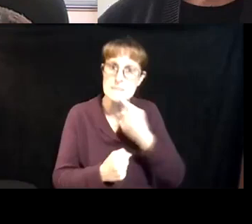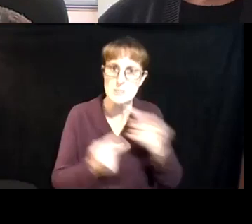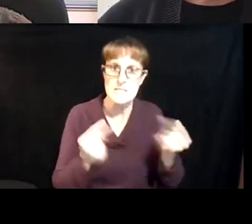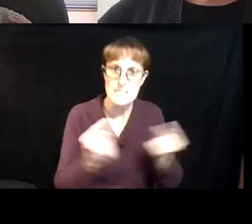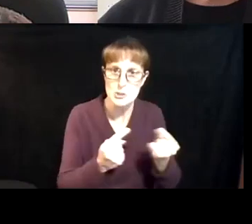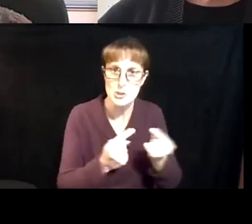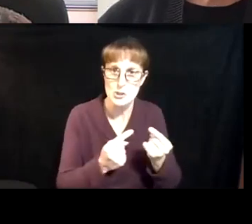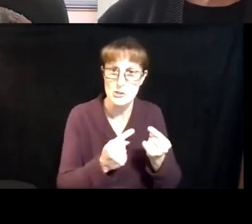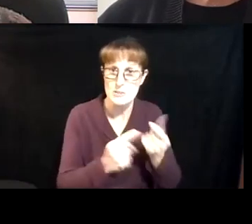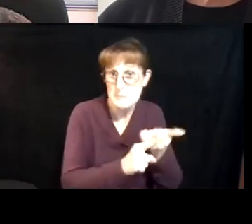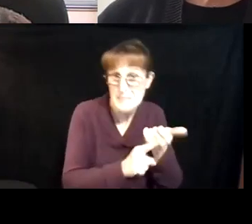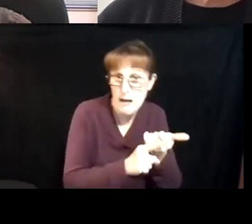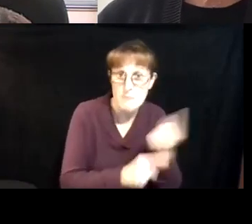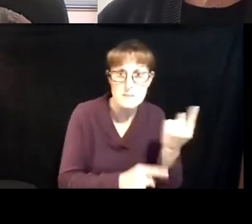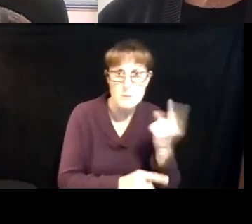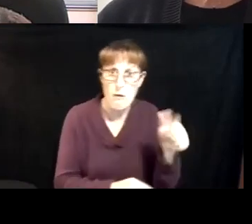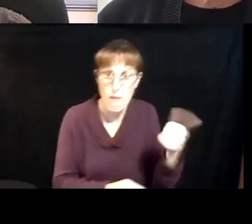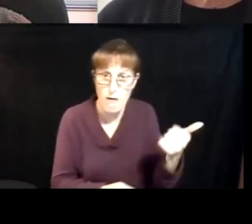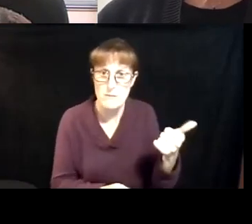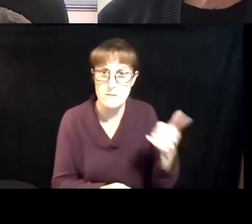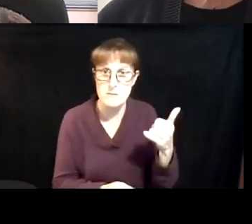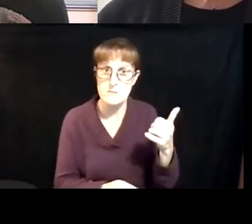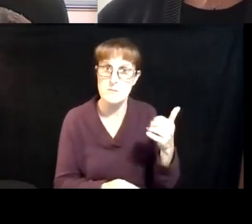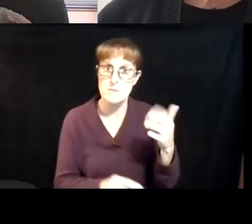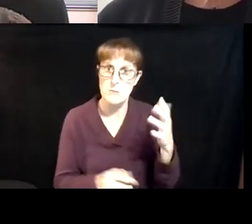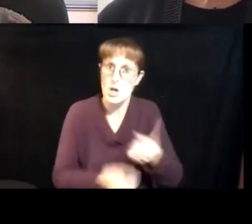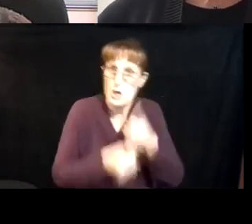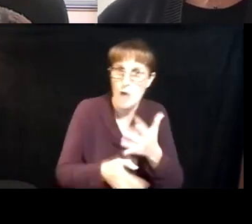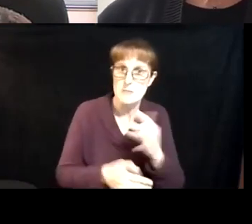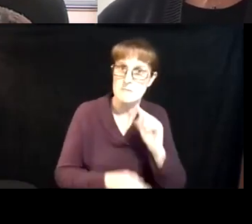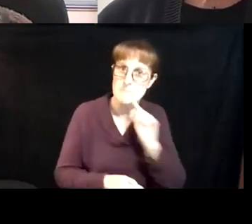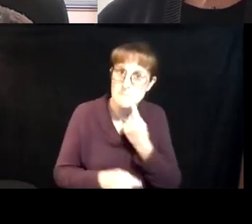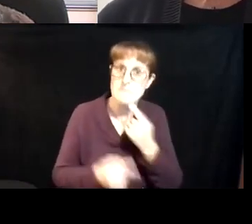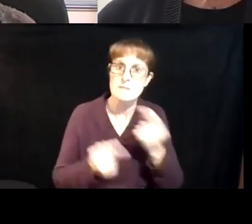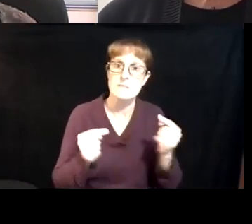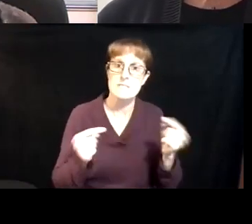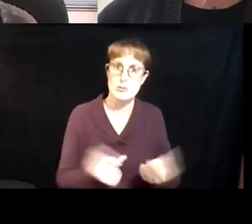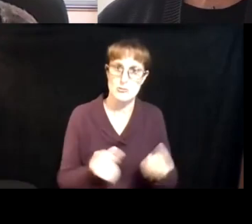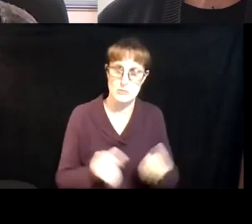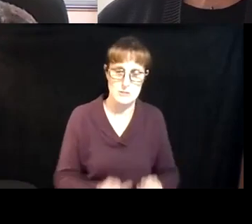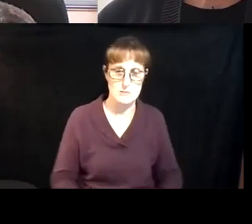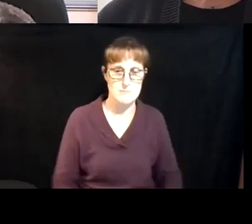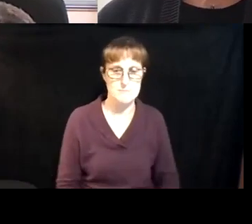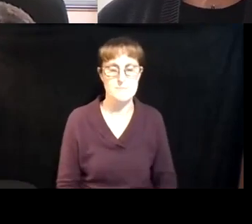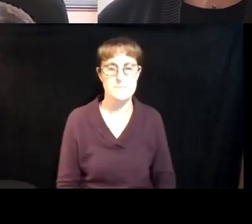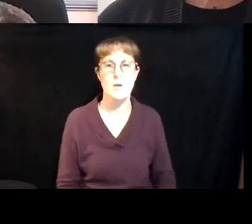But one of the myths is that the 240,